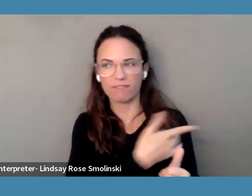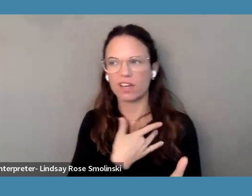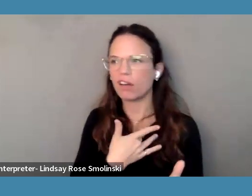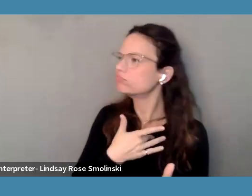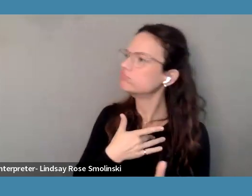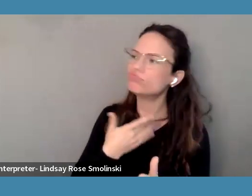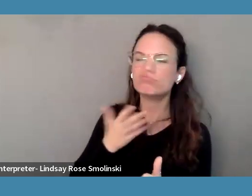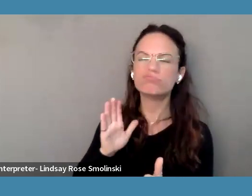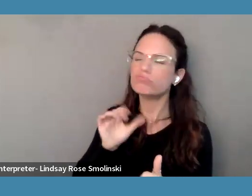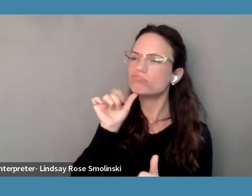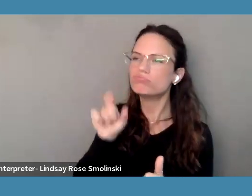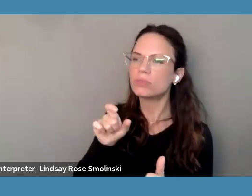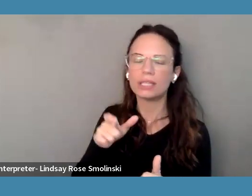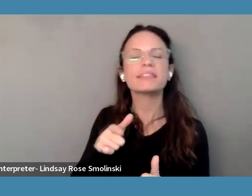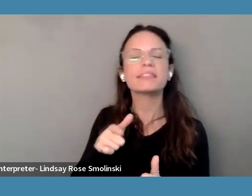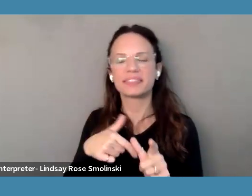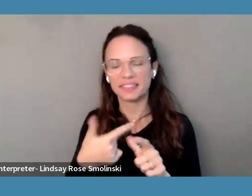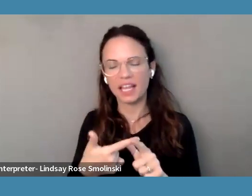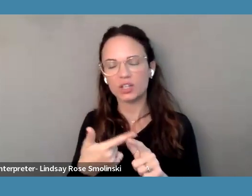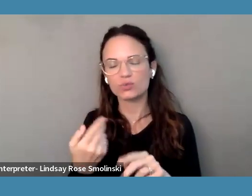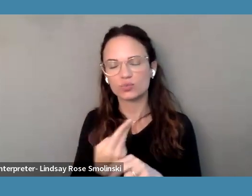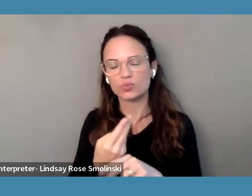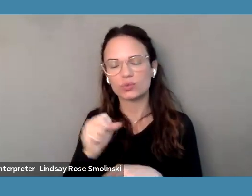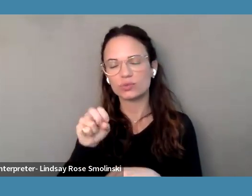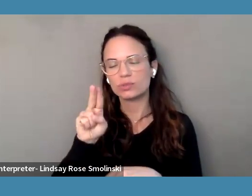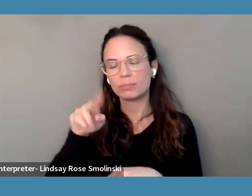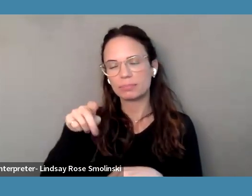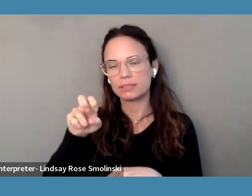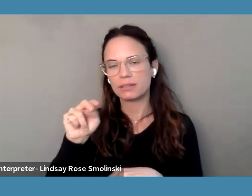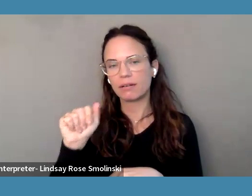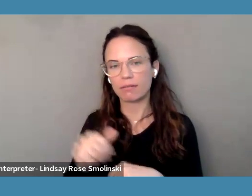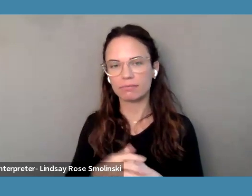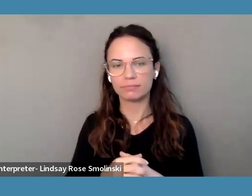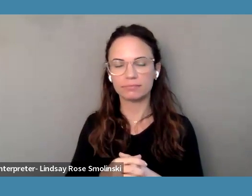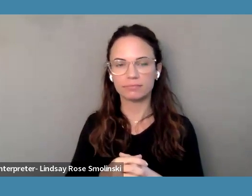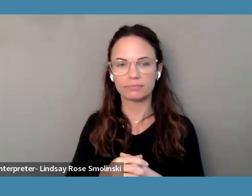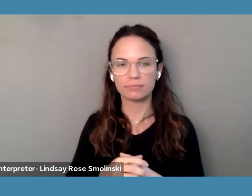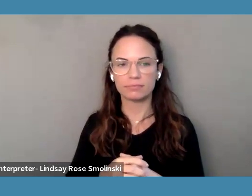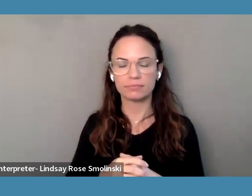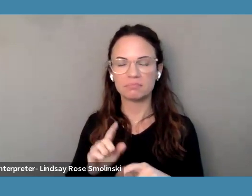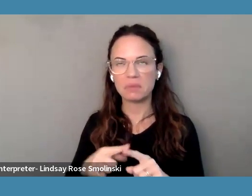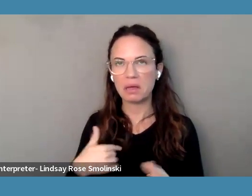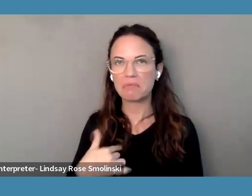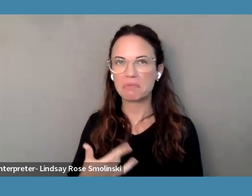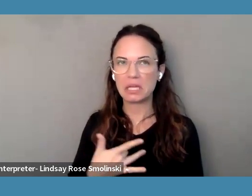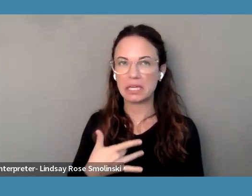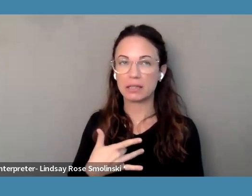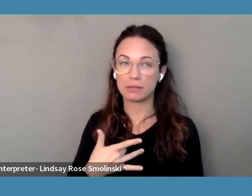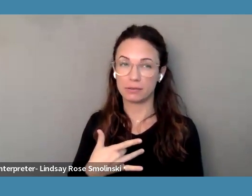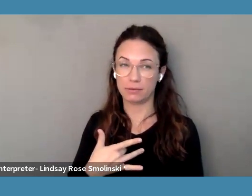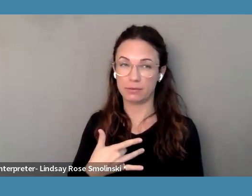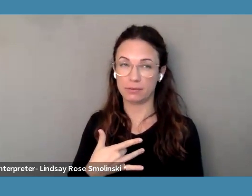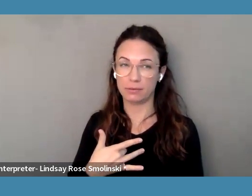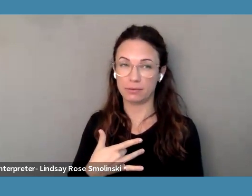to the fair hearing. However, I would say out eight out of 10 circumstances,